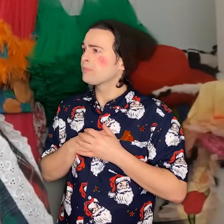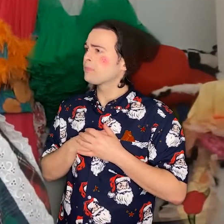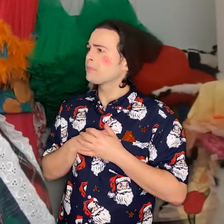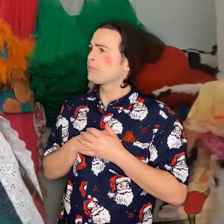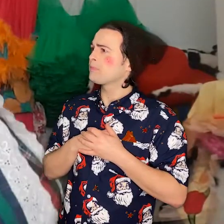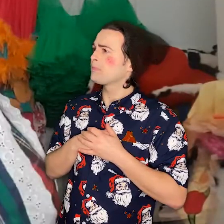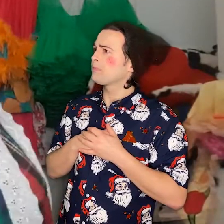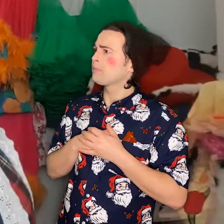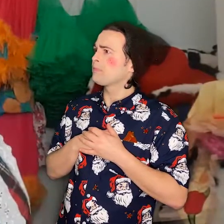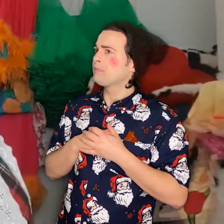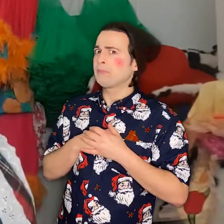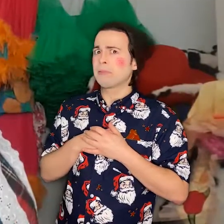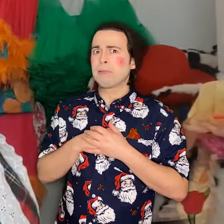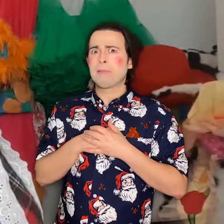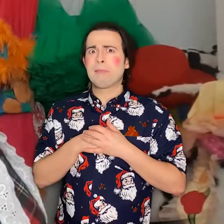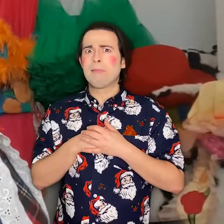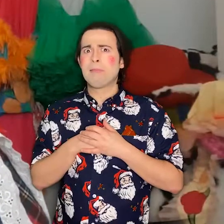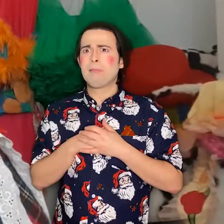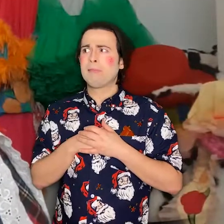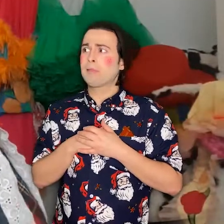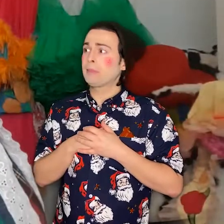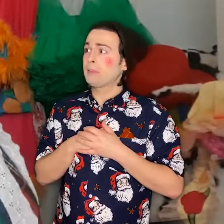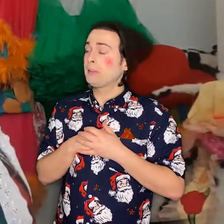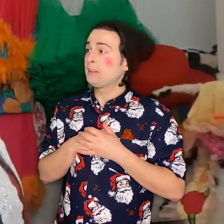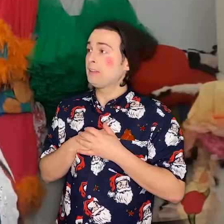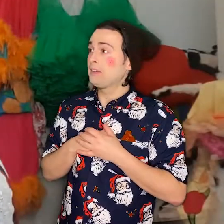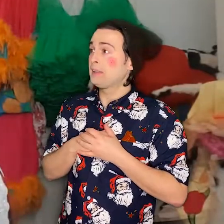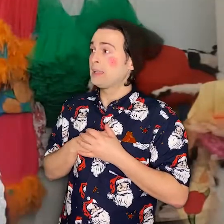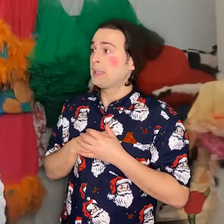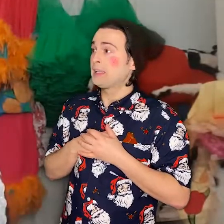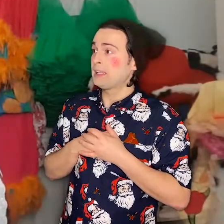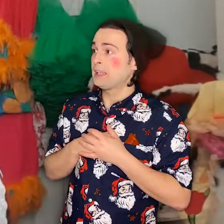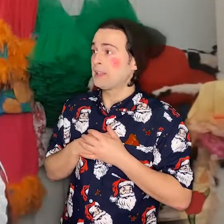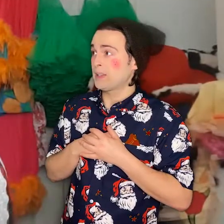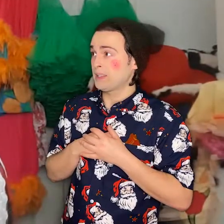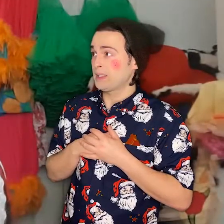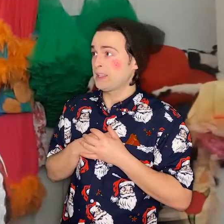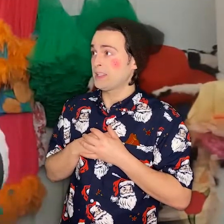What a good boy he is, and a handsome fella too Just like you sir, aye you that i'm pointing to. That's right boys and girls, him in your house sitting beside you on the sofa